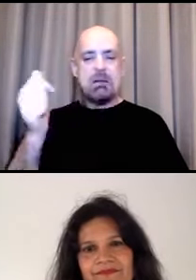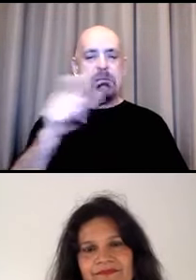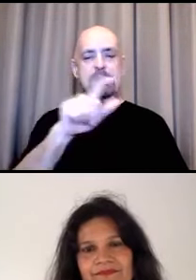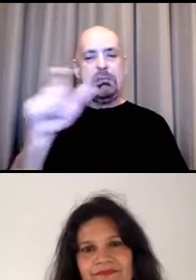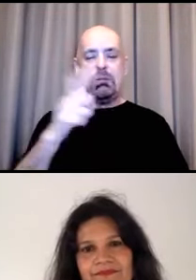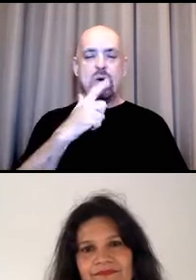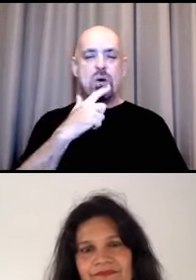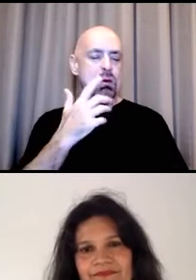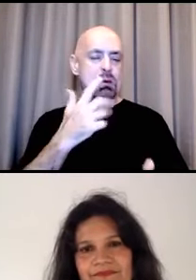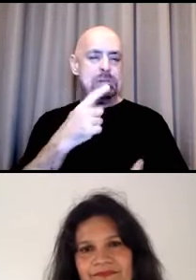. I wish that the I've